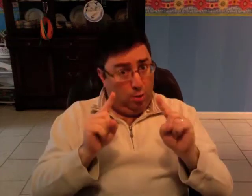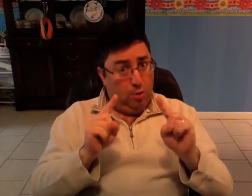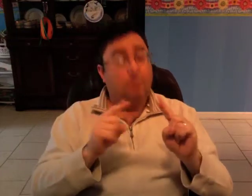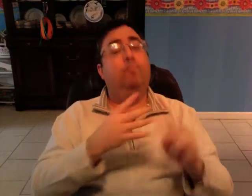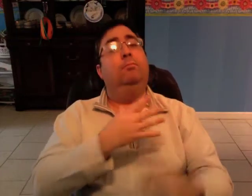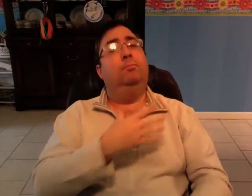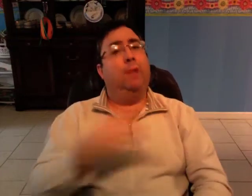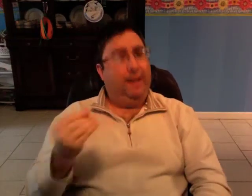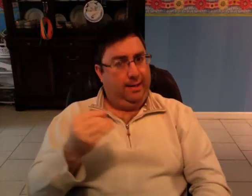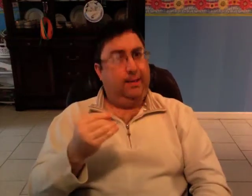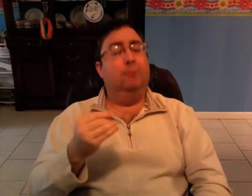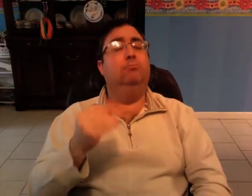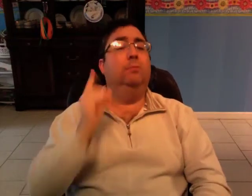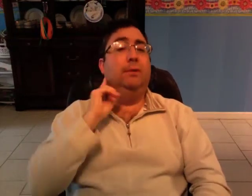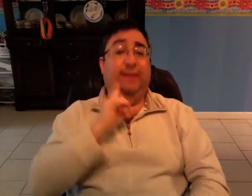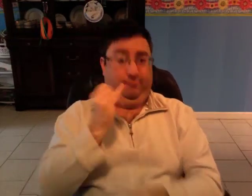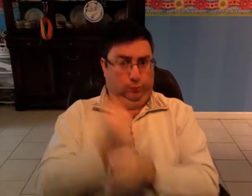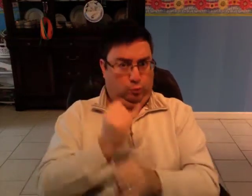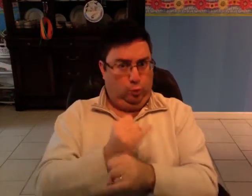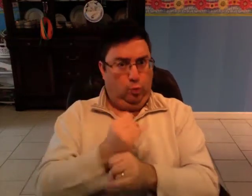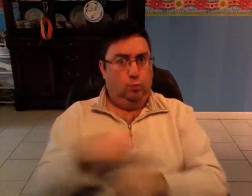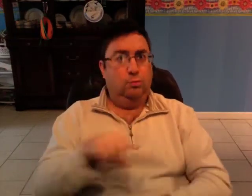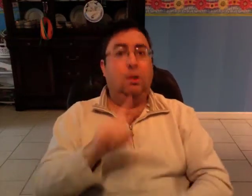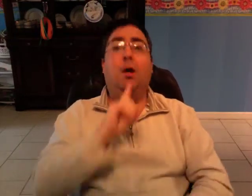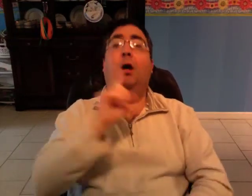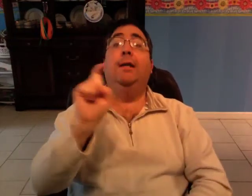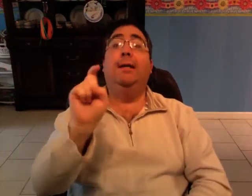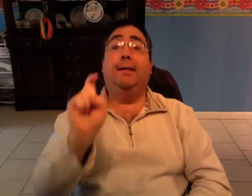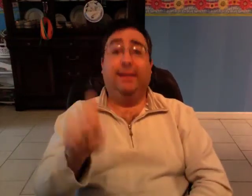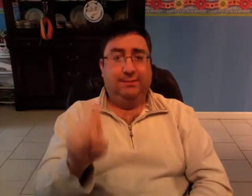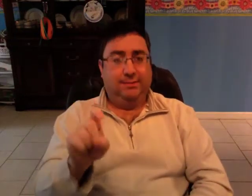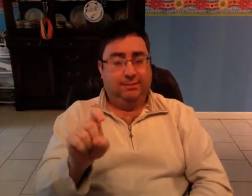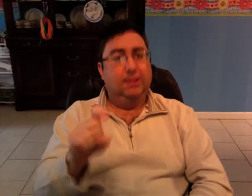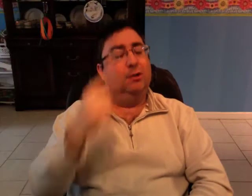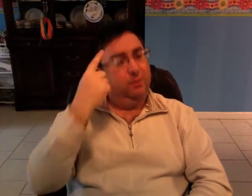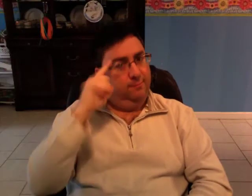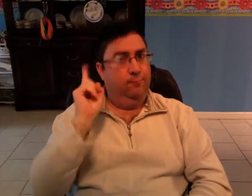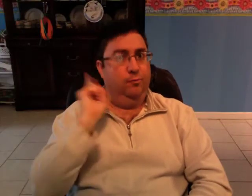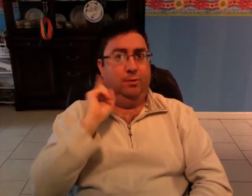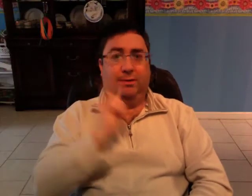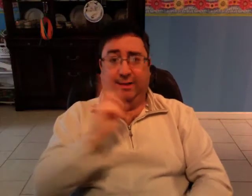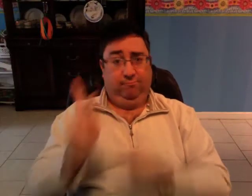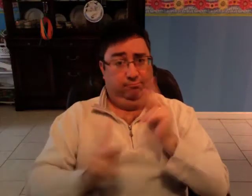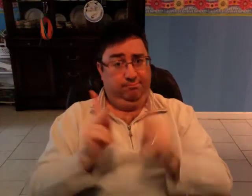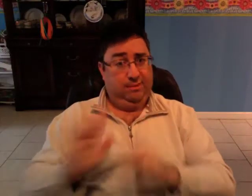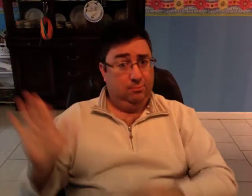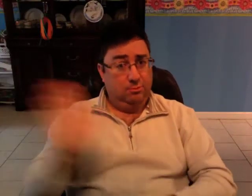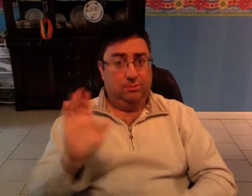and Schools for the Deaf are necessary for Deaf children's education,